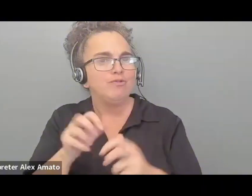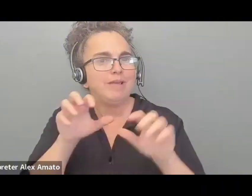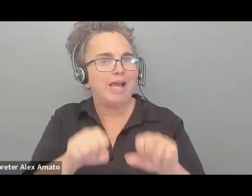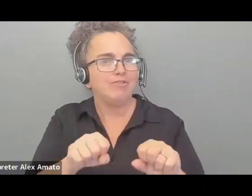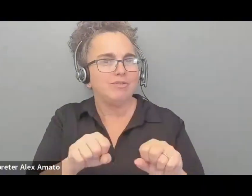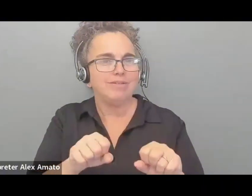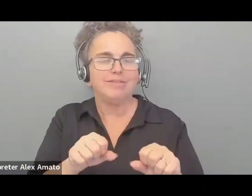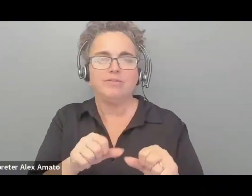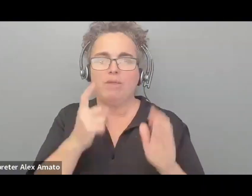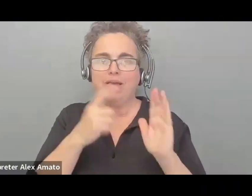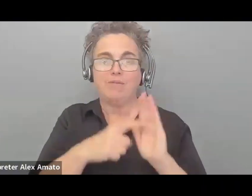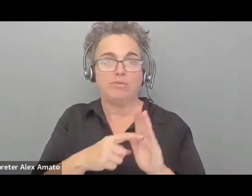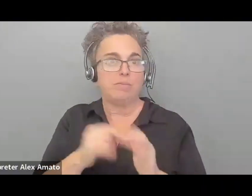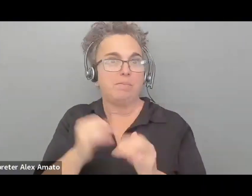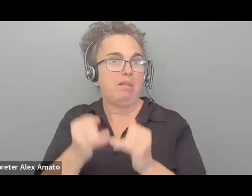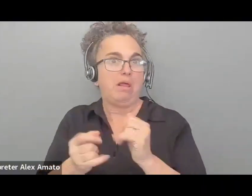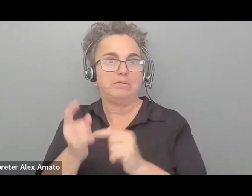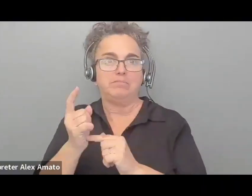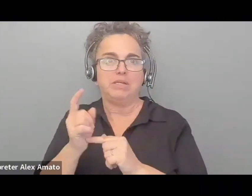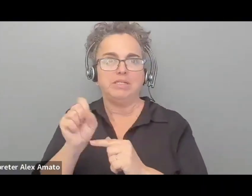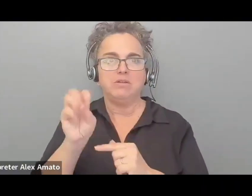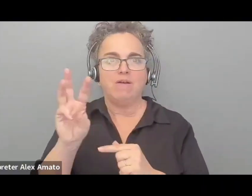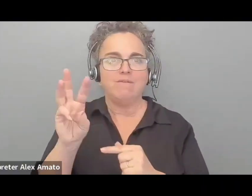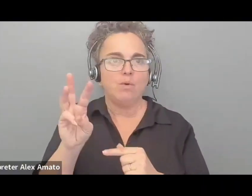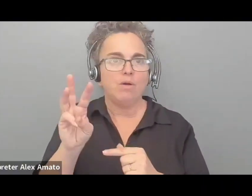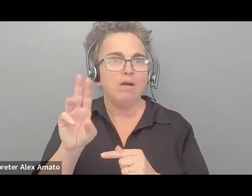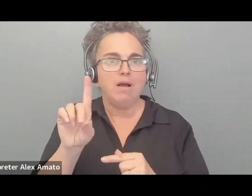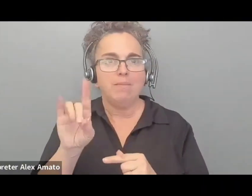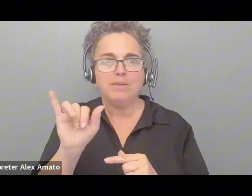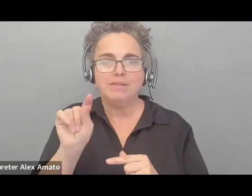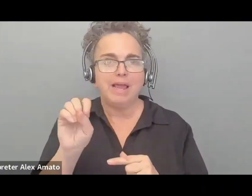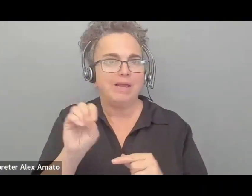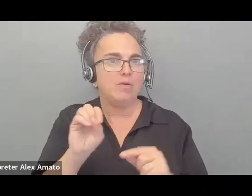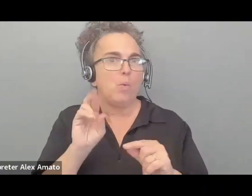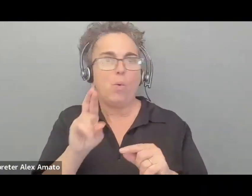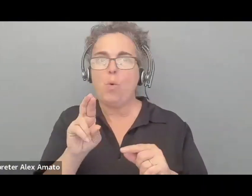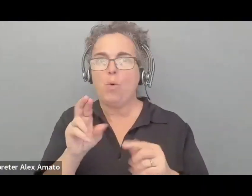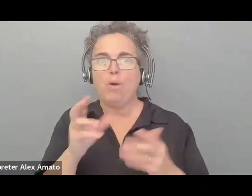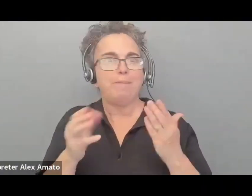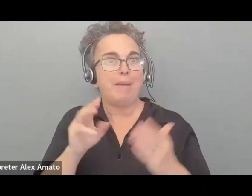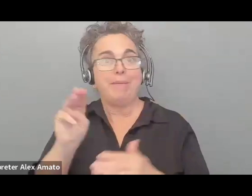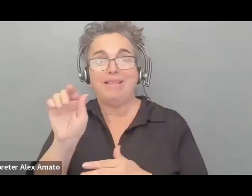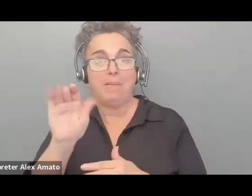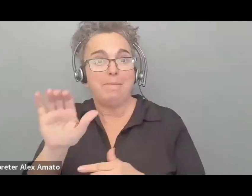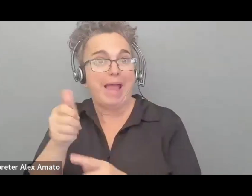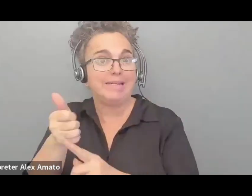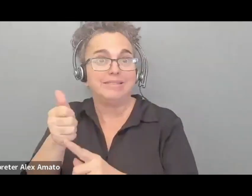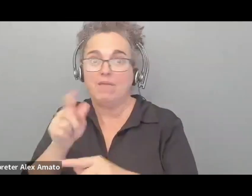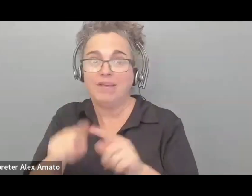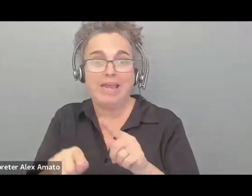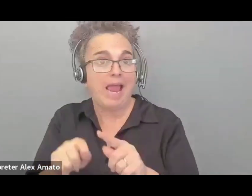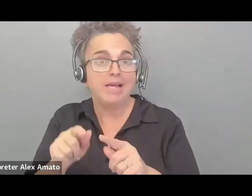you know, something that's preventing say a Mac from screen sharing or there might be some permissions that need to be given.